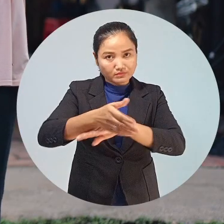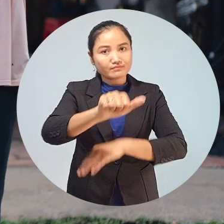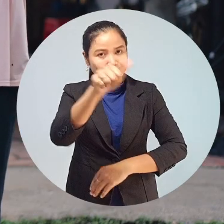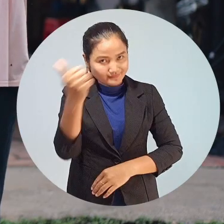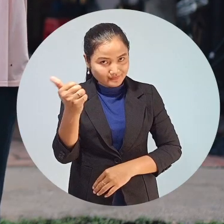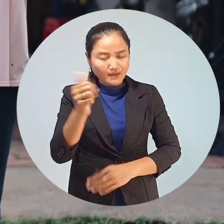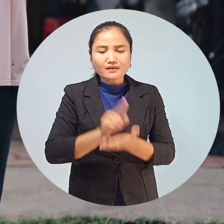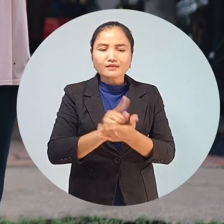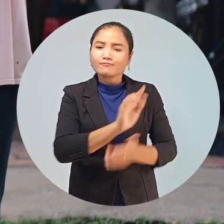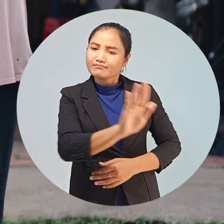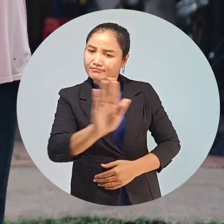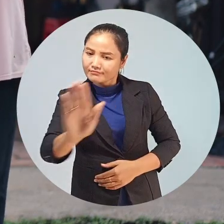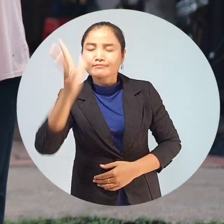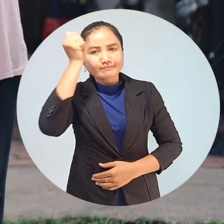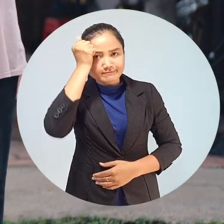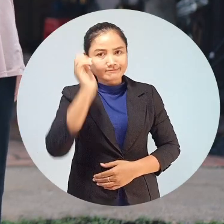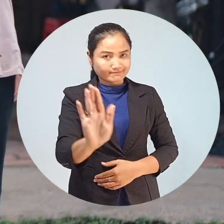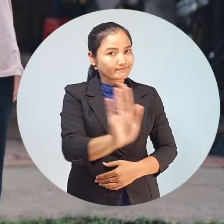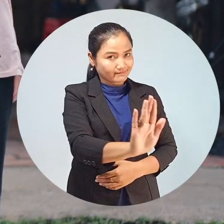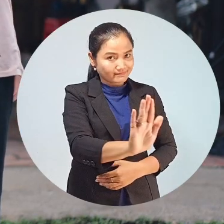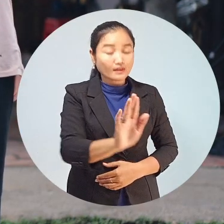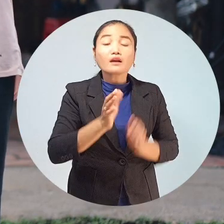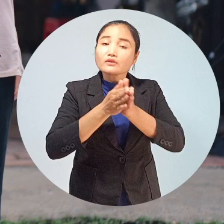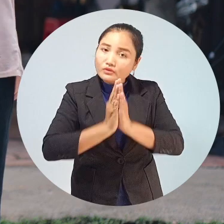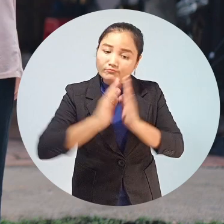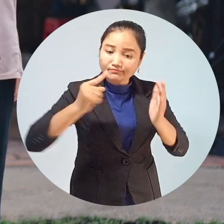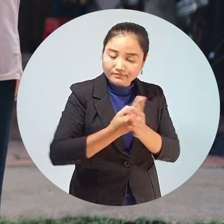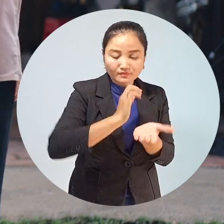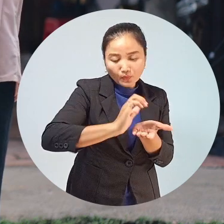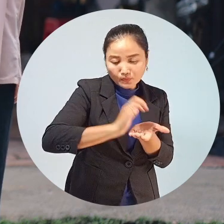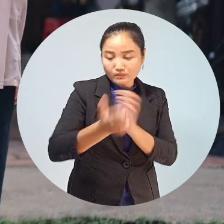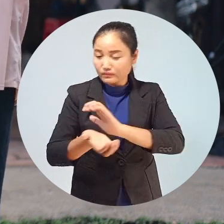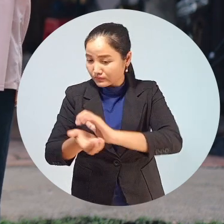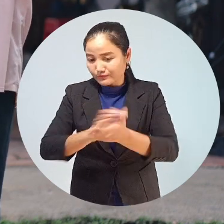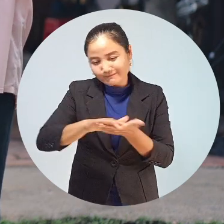The future is in our hands Let’s move forward together!